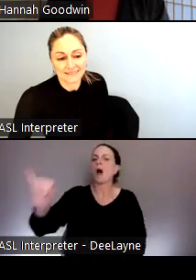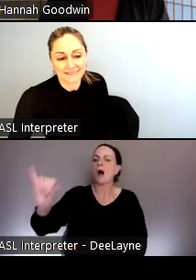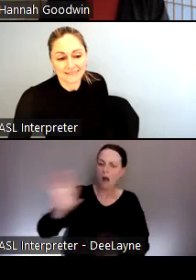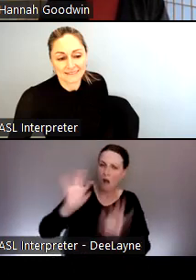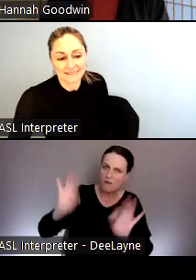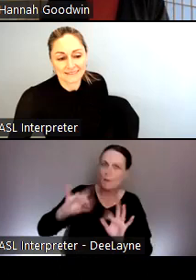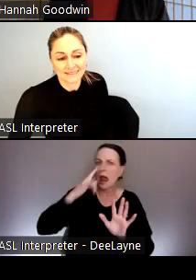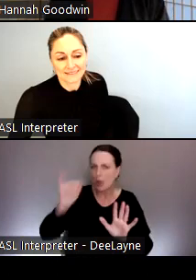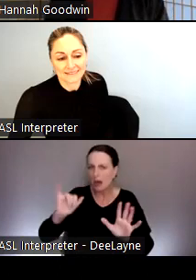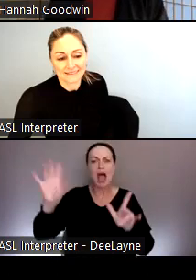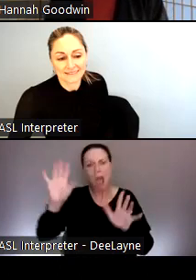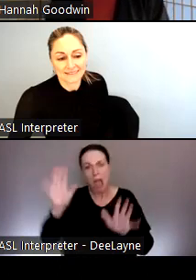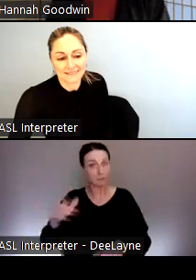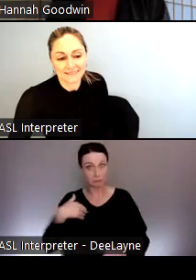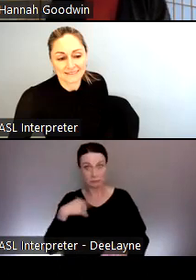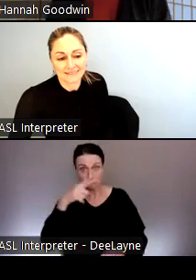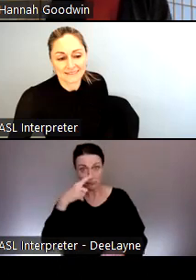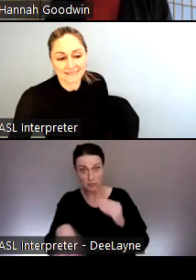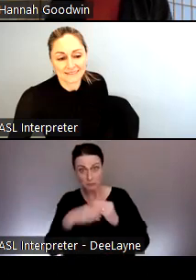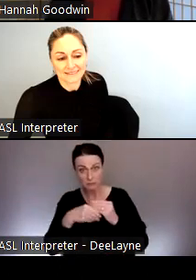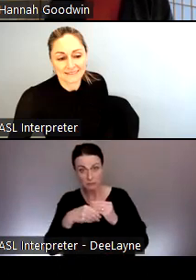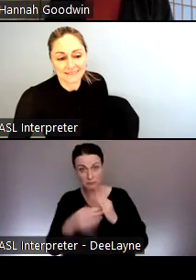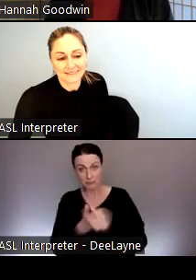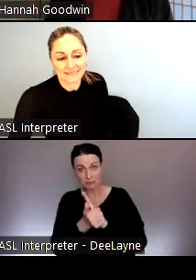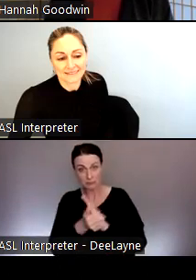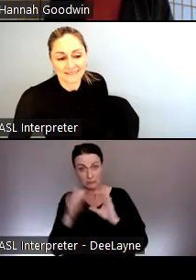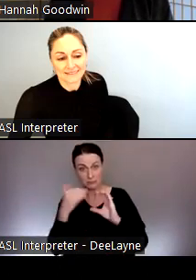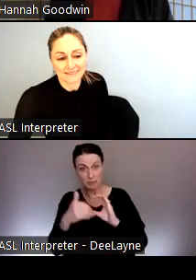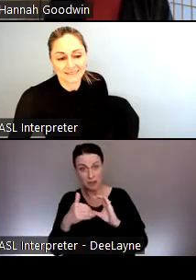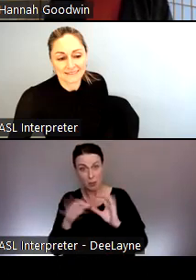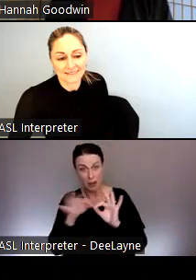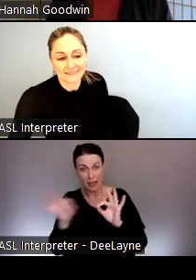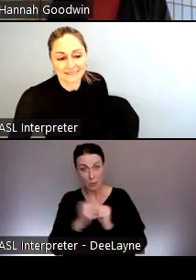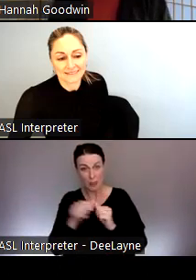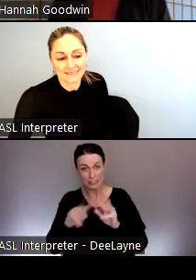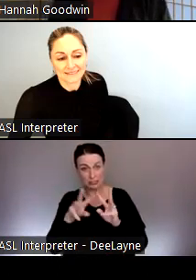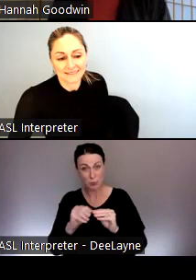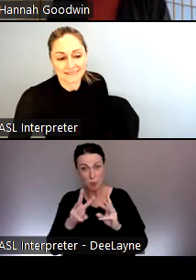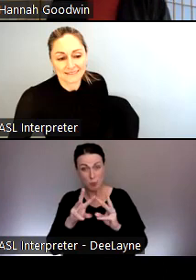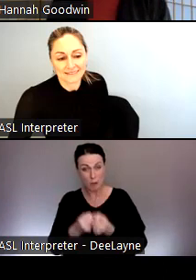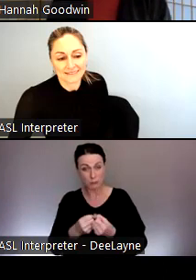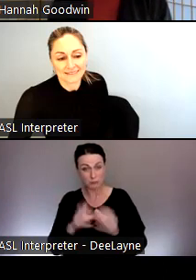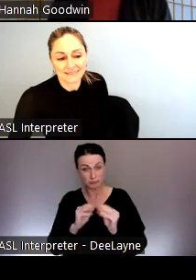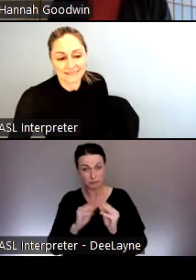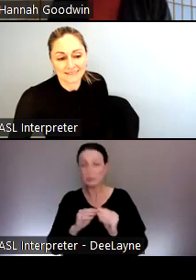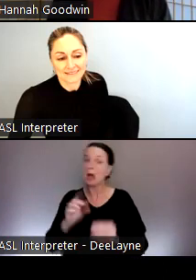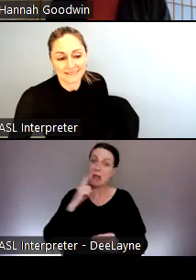Is that something that we can include with the link to this recorded webinar? I think probably can, yeah.